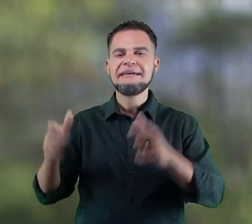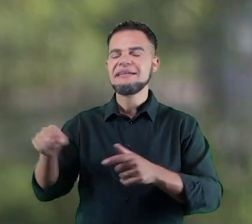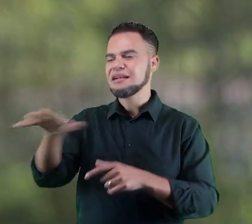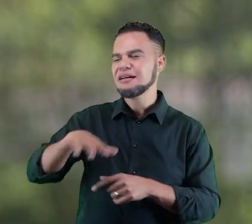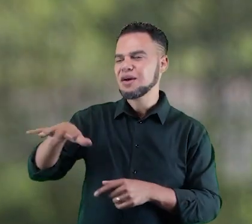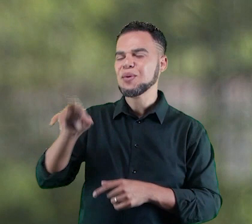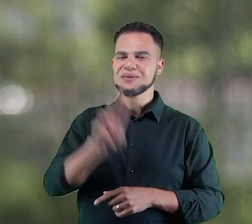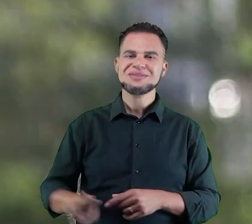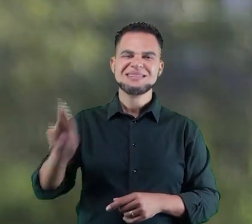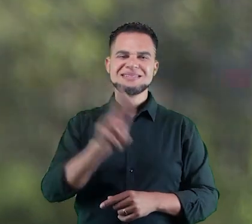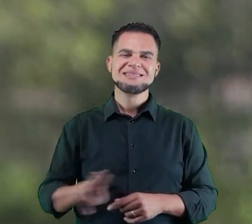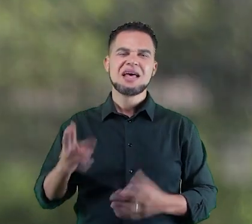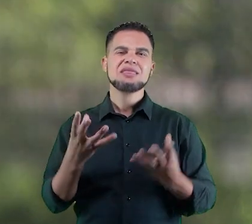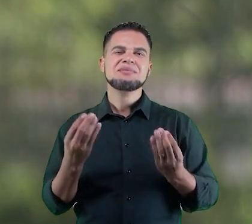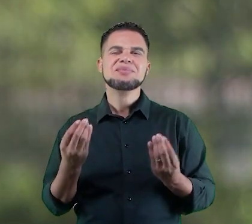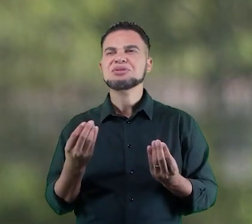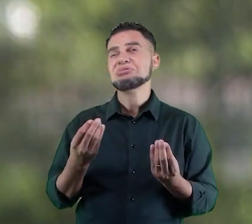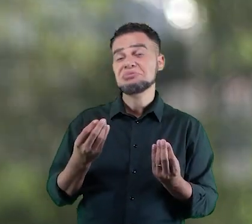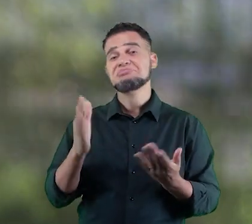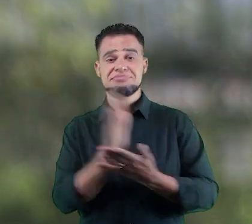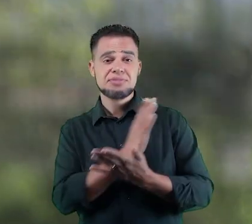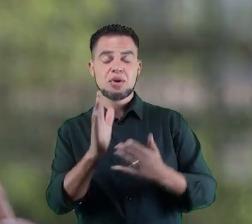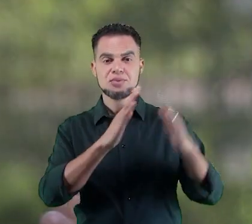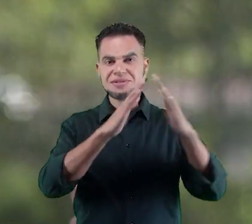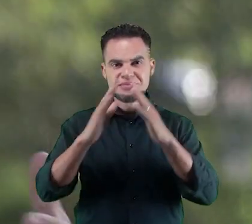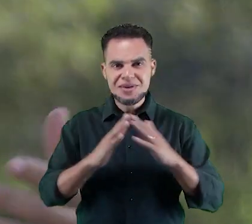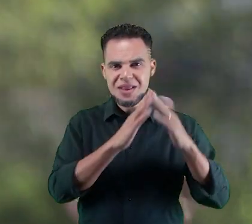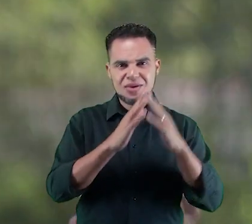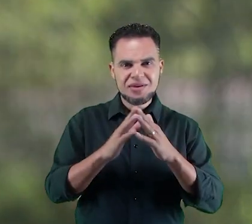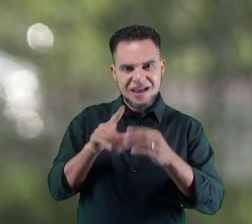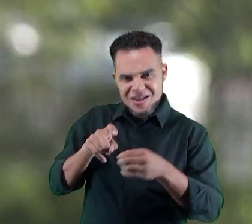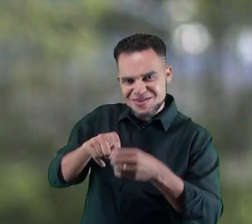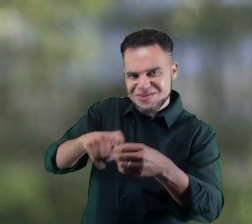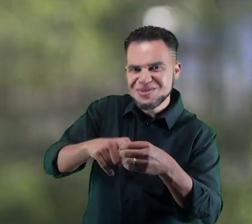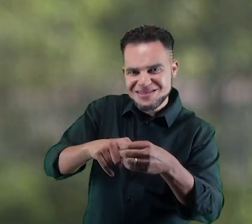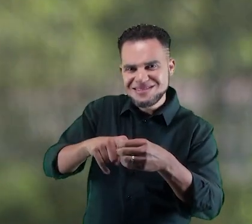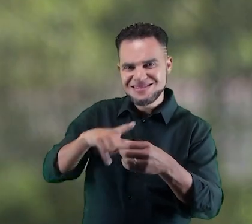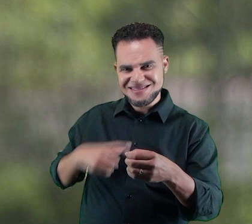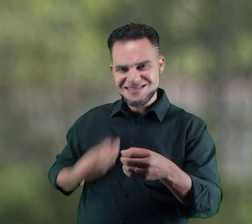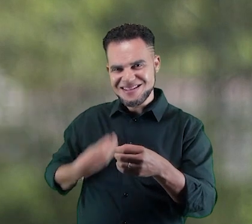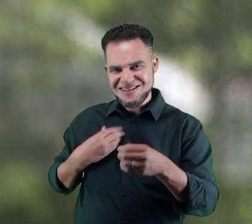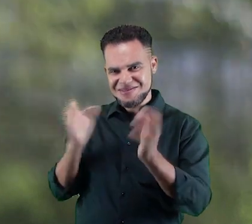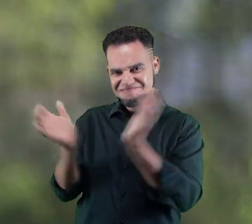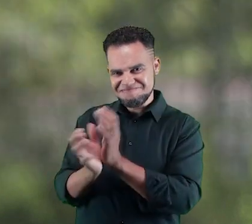was...it was very much used, right? For...for some inhabitants. That were part